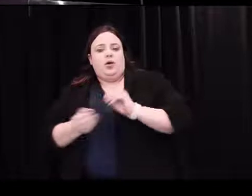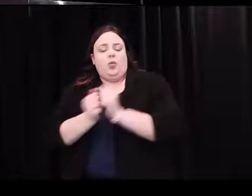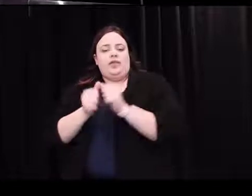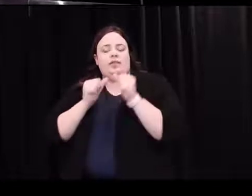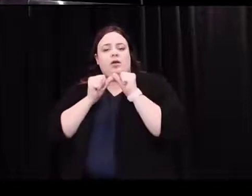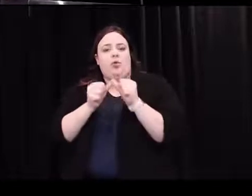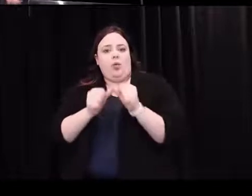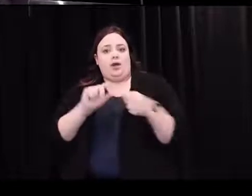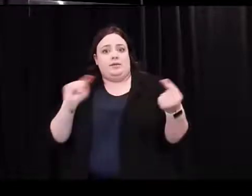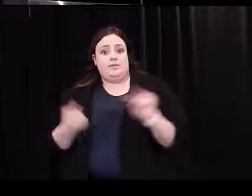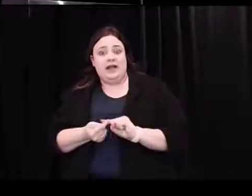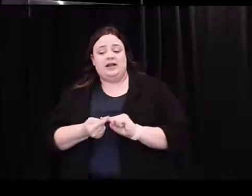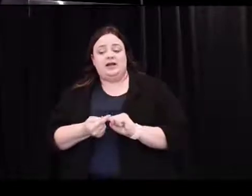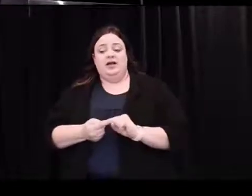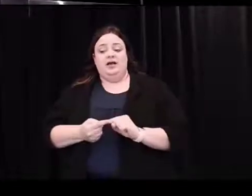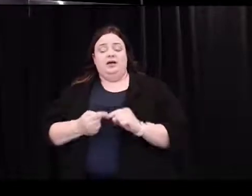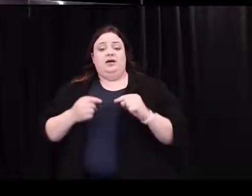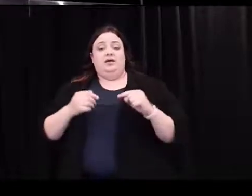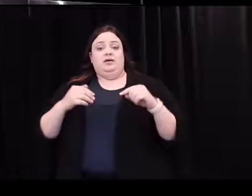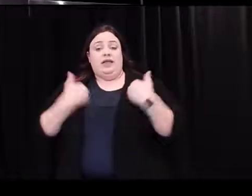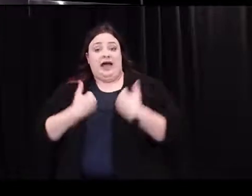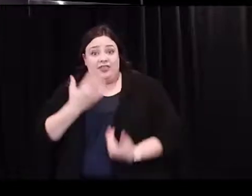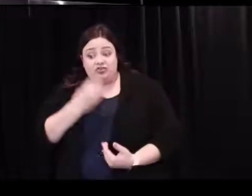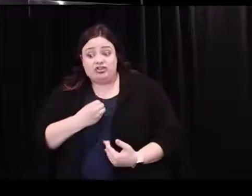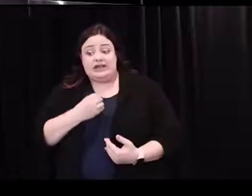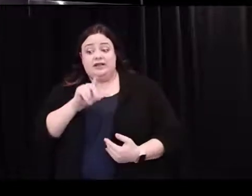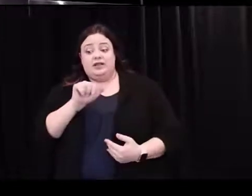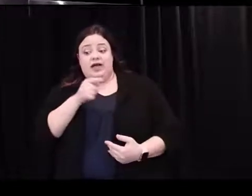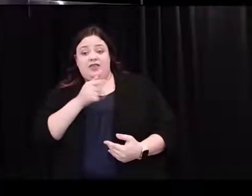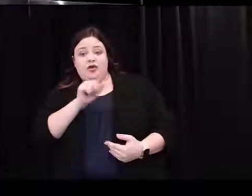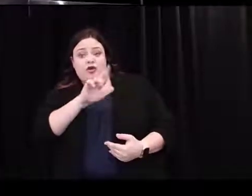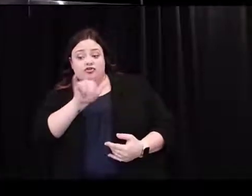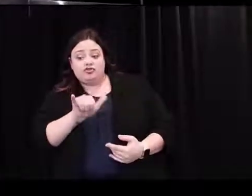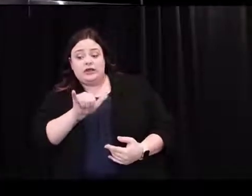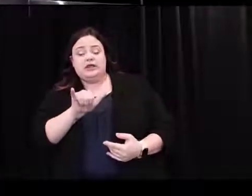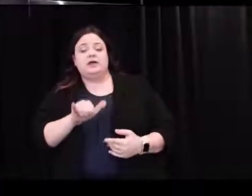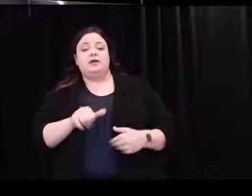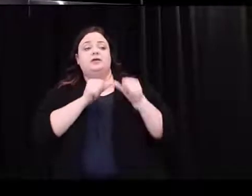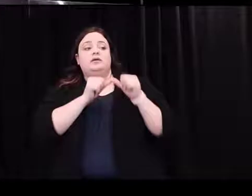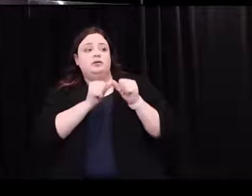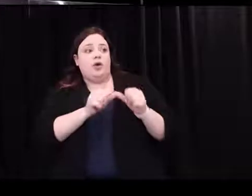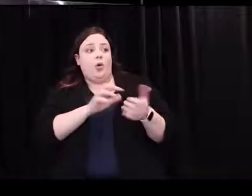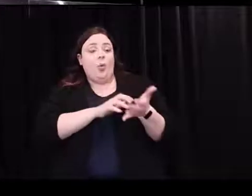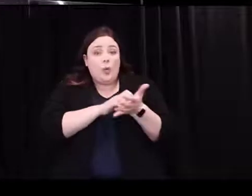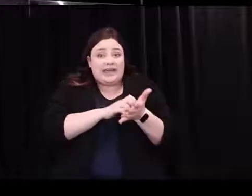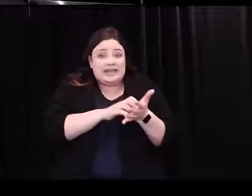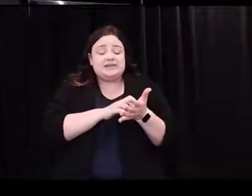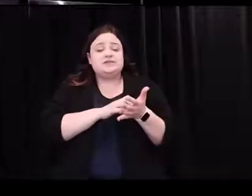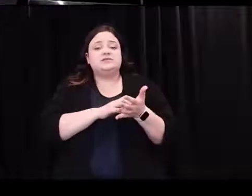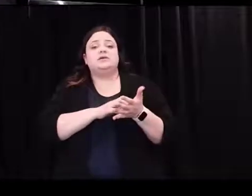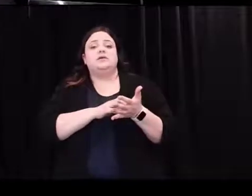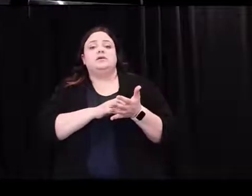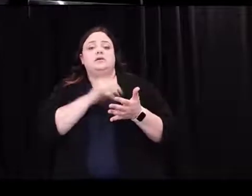lethargy, generally just physical weakness either either just because of the of the pain and and and